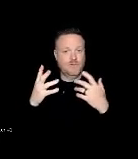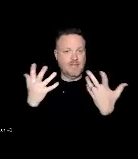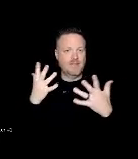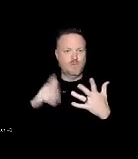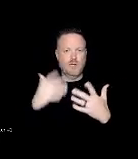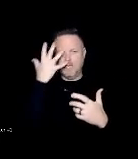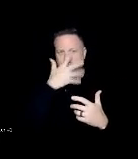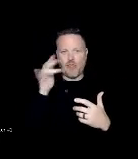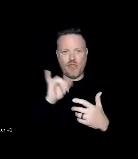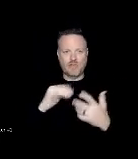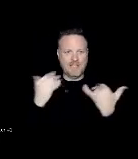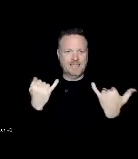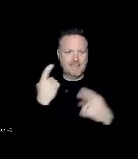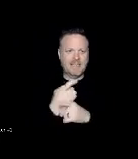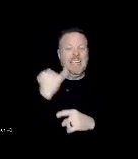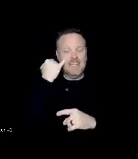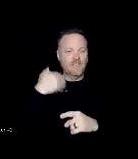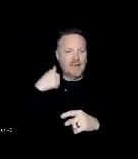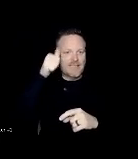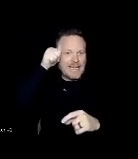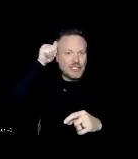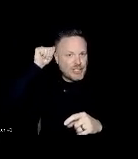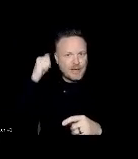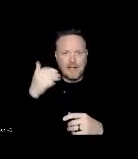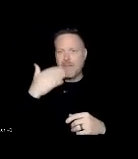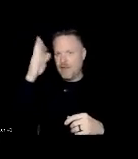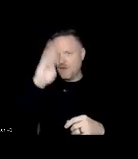today when I cut his hair short. Thank God, he has really thick hair